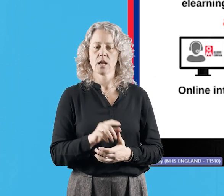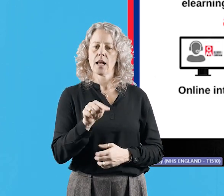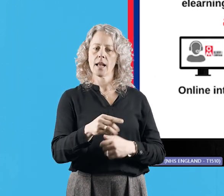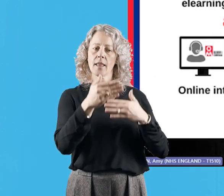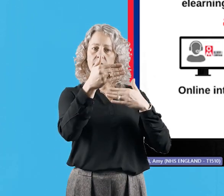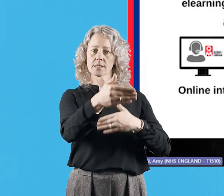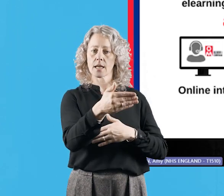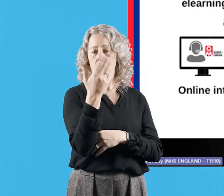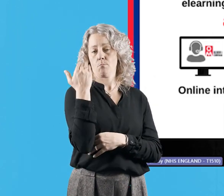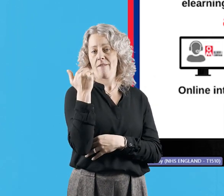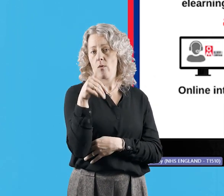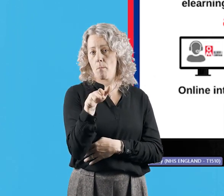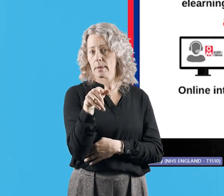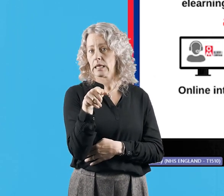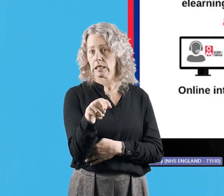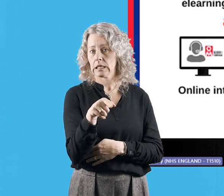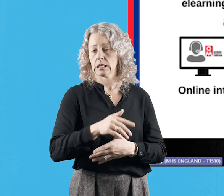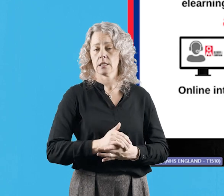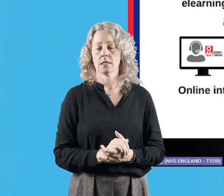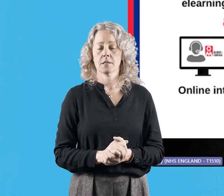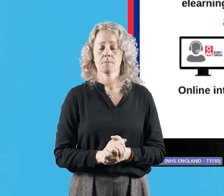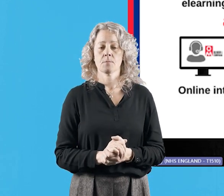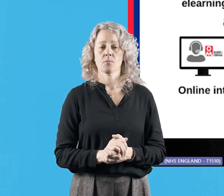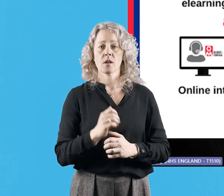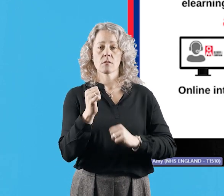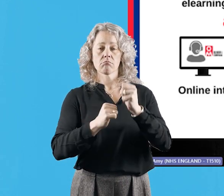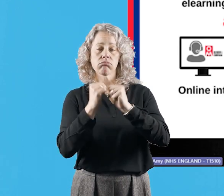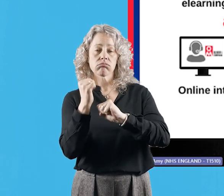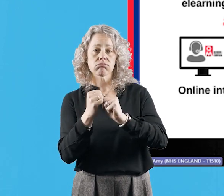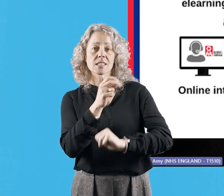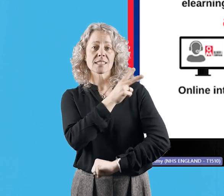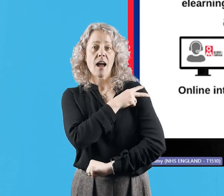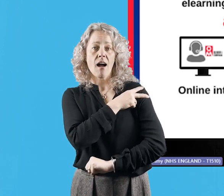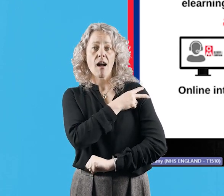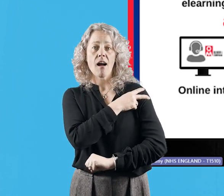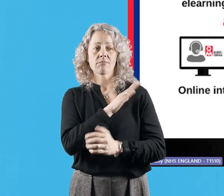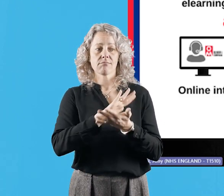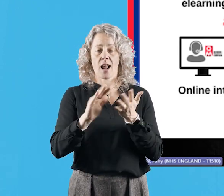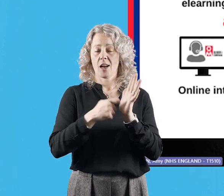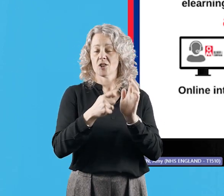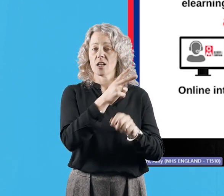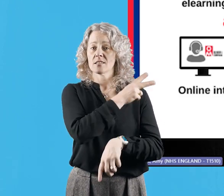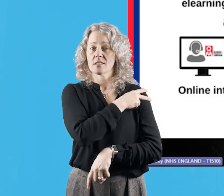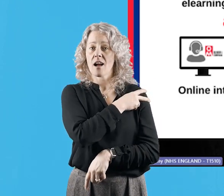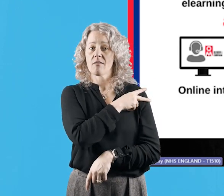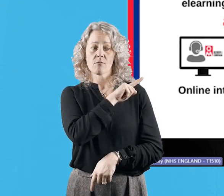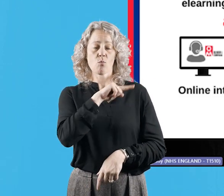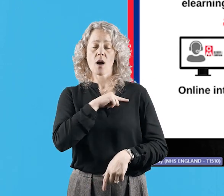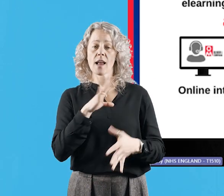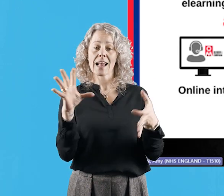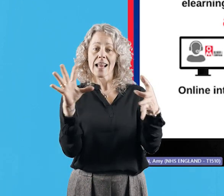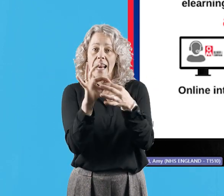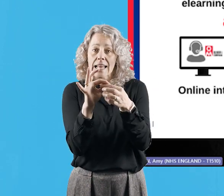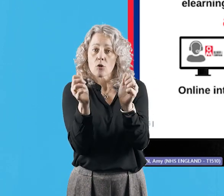In the sessions that we've done, we think that it is day staff, HR staff, this is about reasonable adjustments. Every